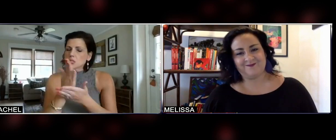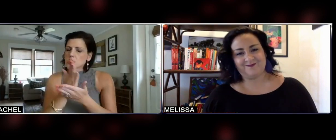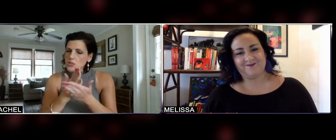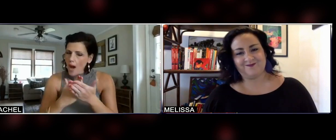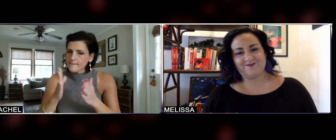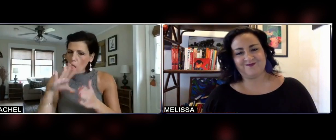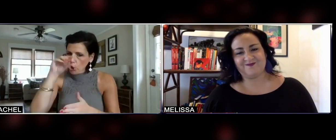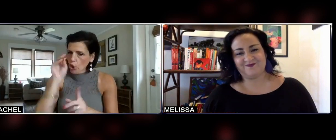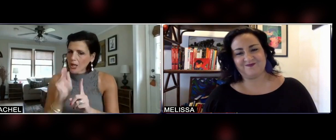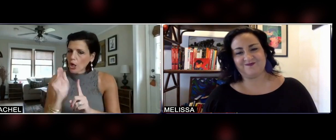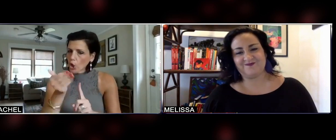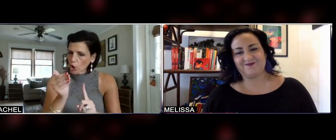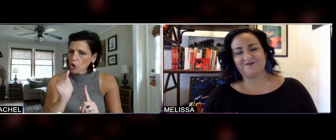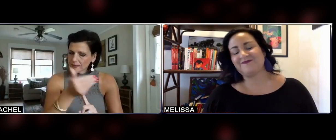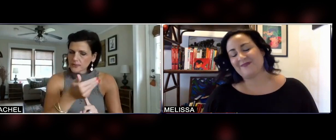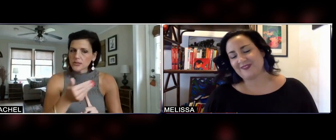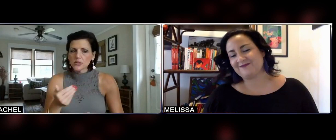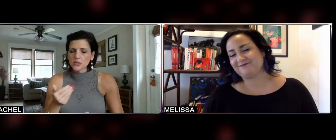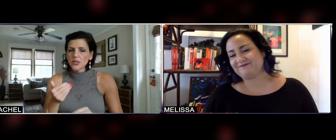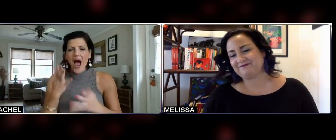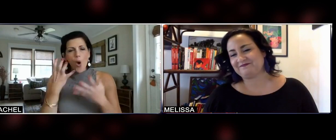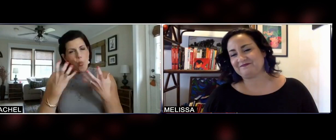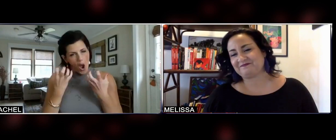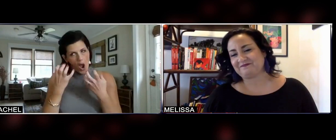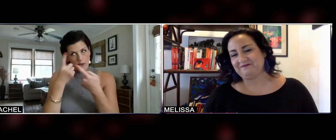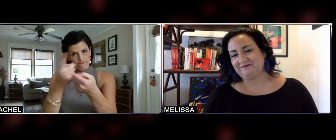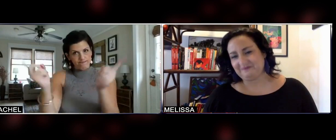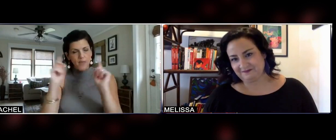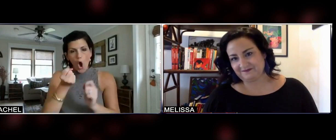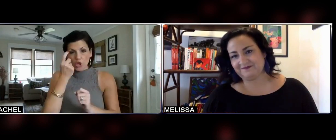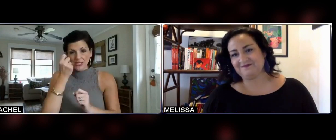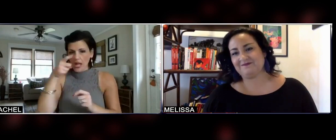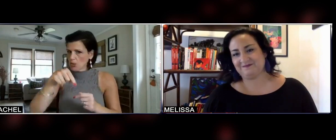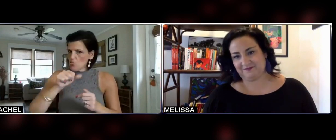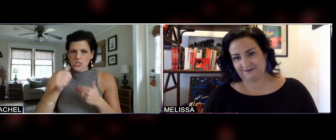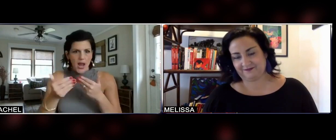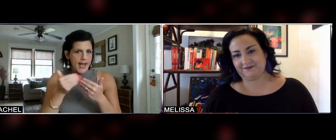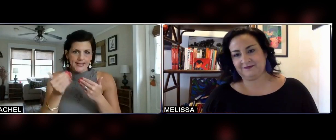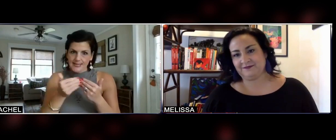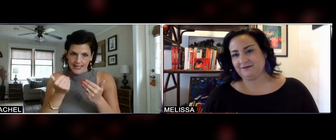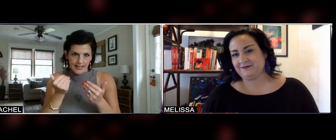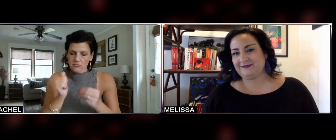There were some learning curves. I want everyone to understand that this was not easy.